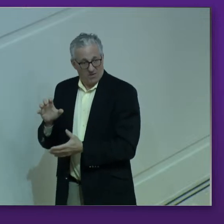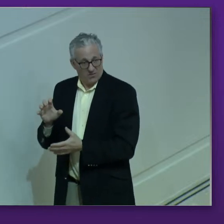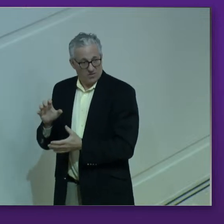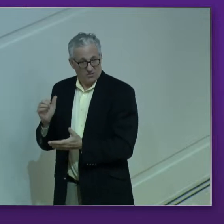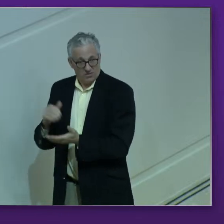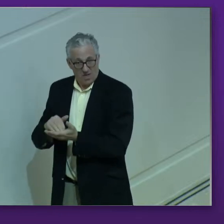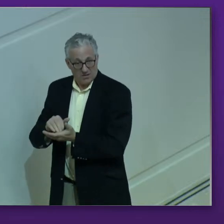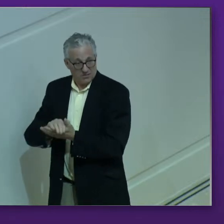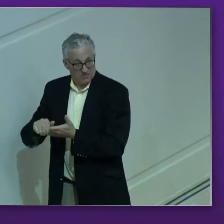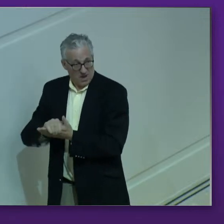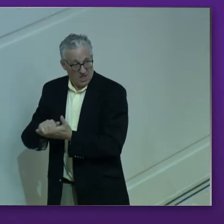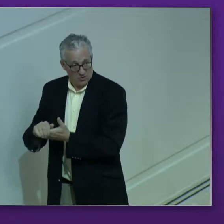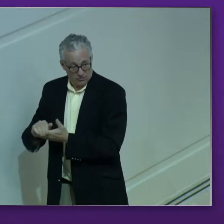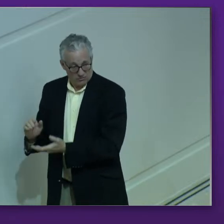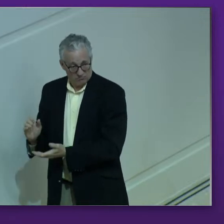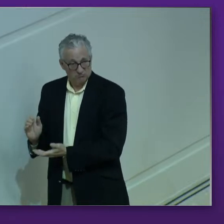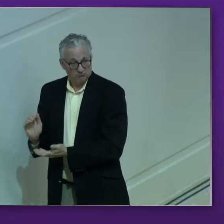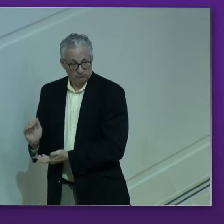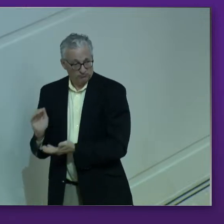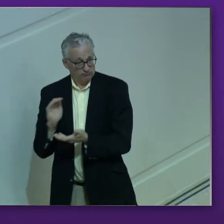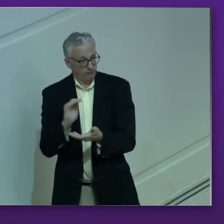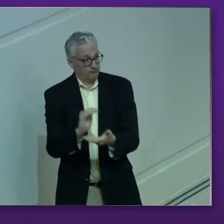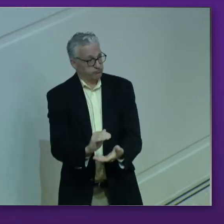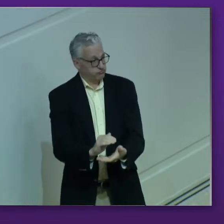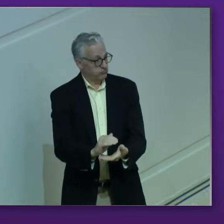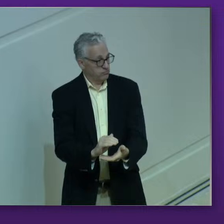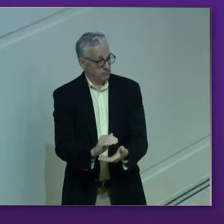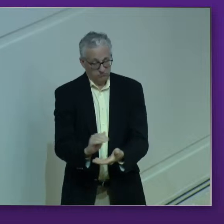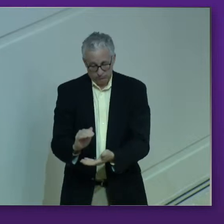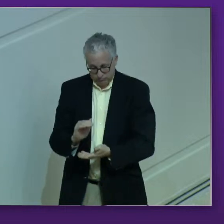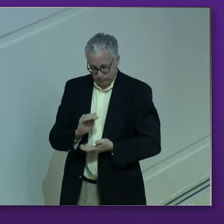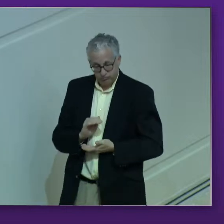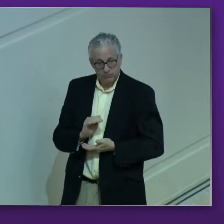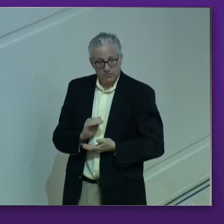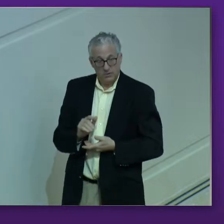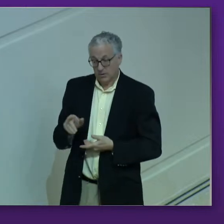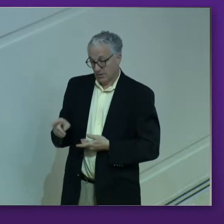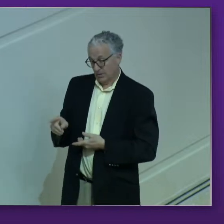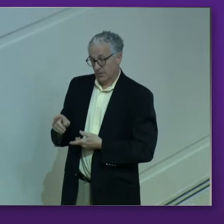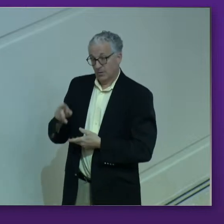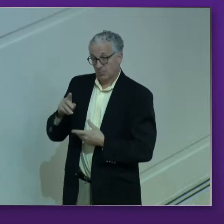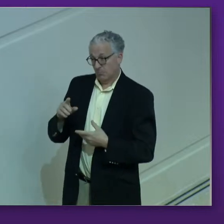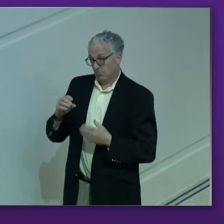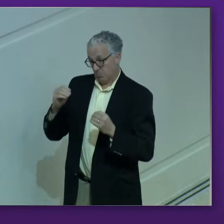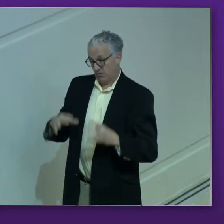HIS ENTIRE RETIREMENT SAVINGS VALUED AT ABOUT HALF MILLION